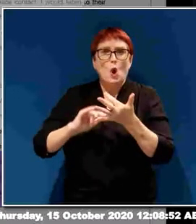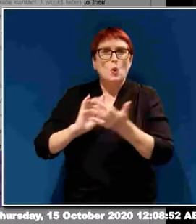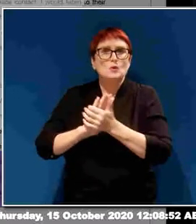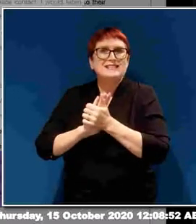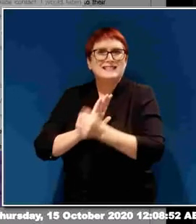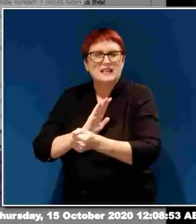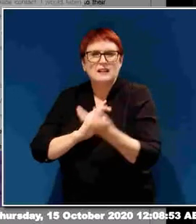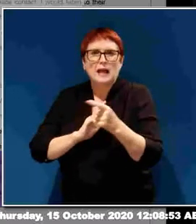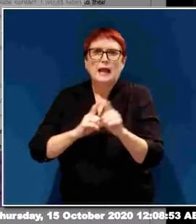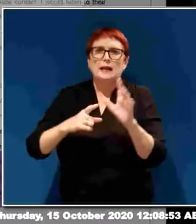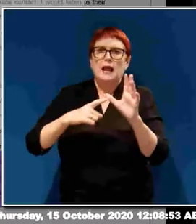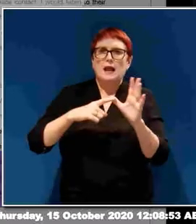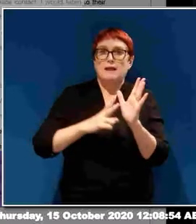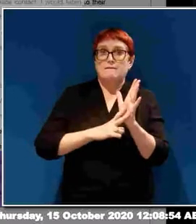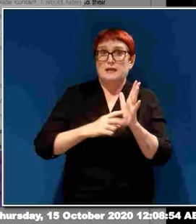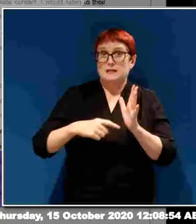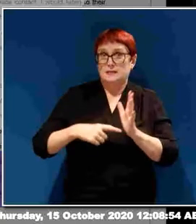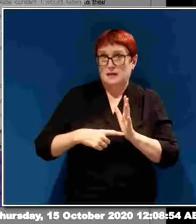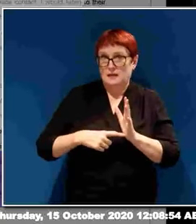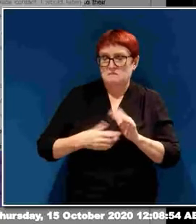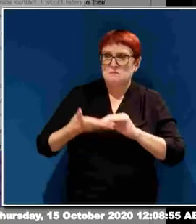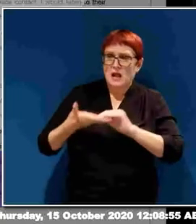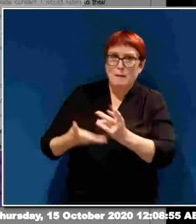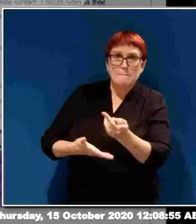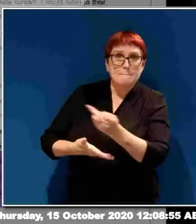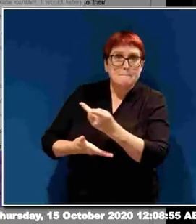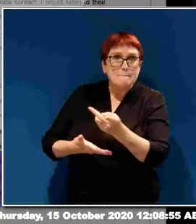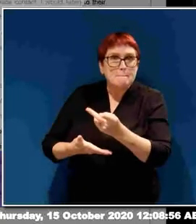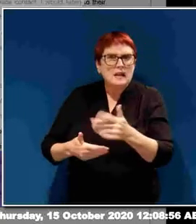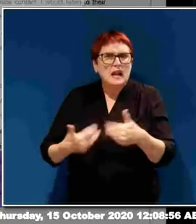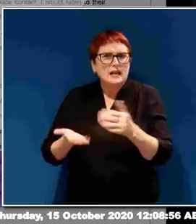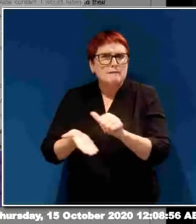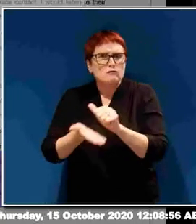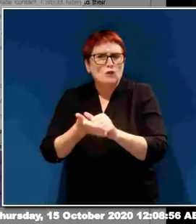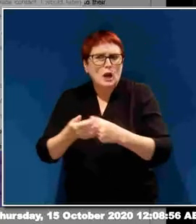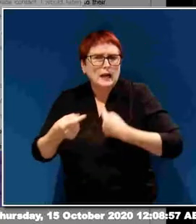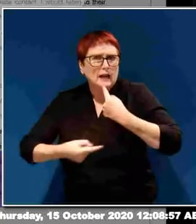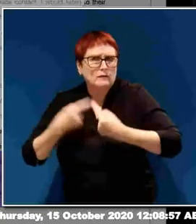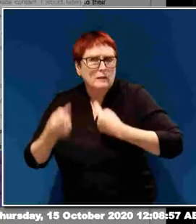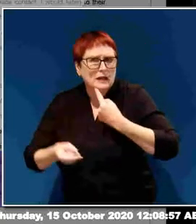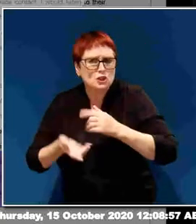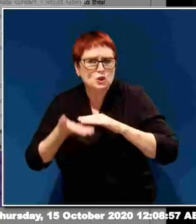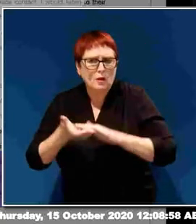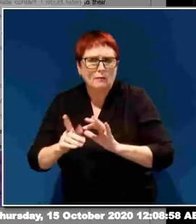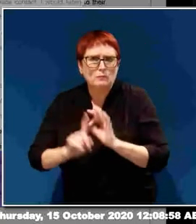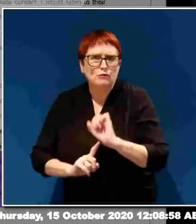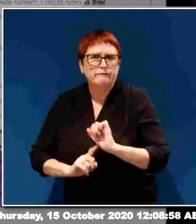them the right tools and information to assist families rather than becoming